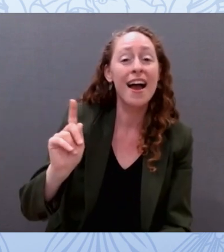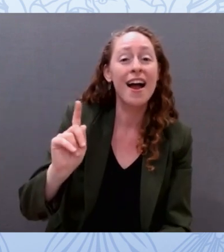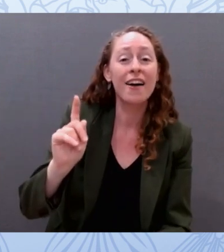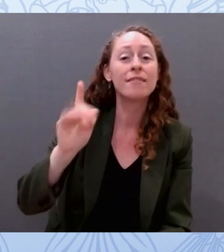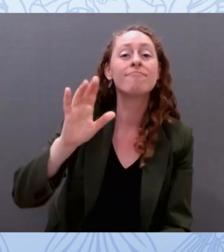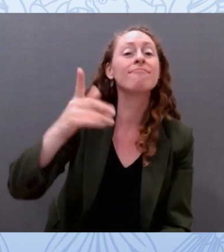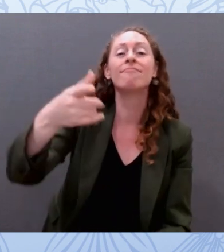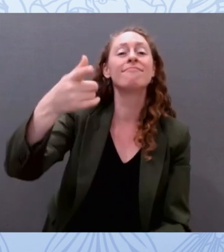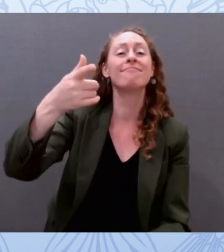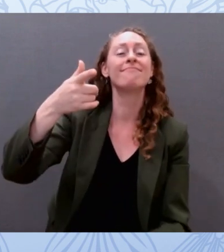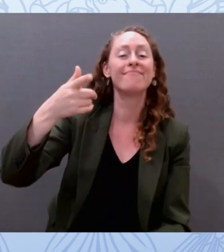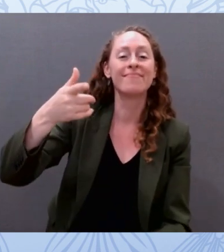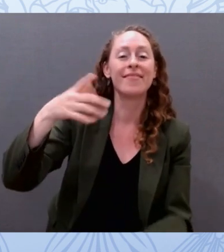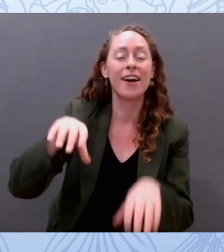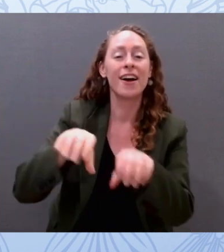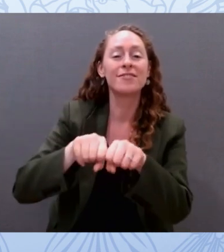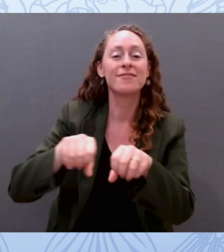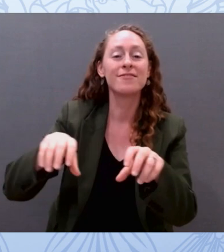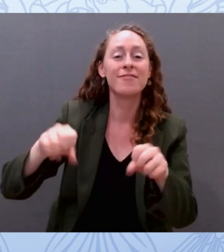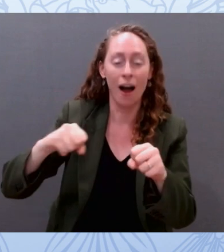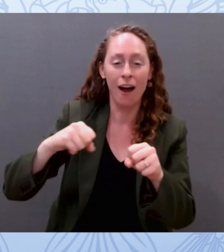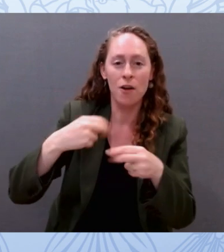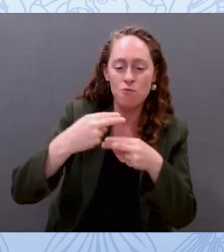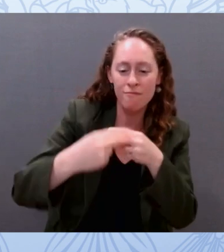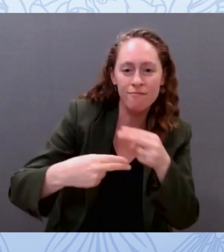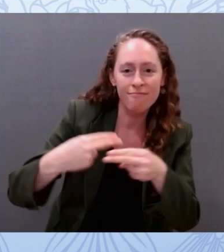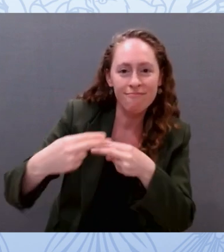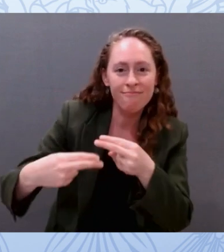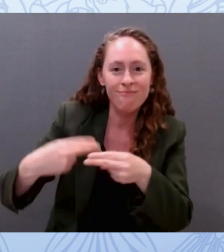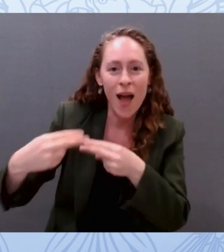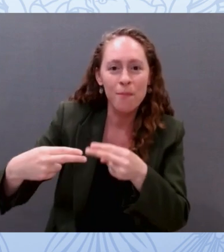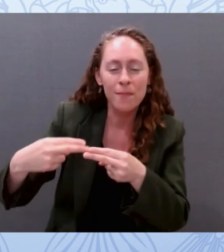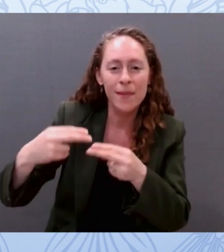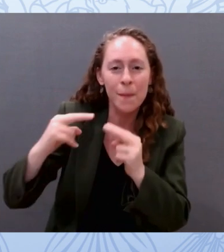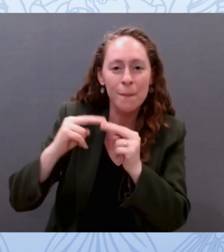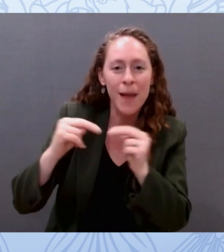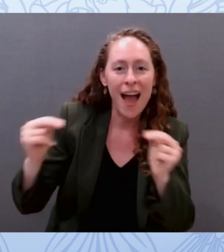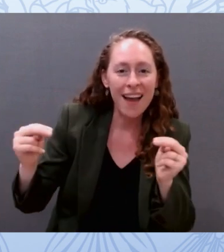From the cool, smooth taste of fruit vendor mango in the hot September sun.